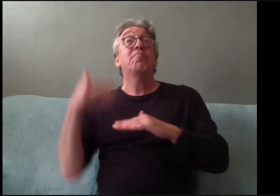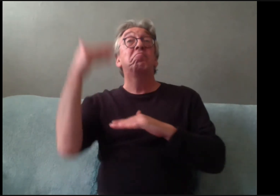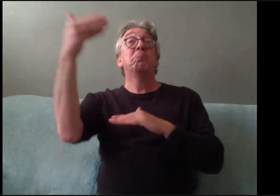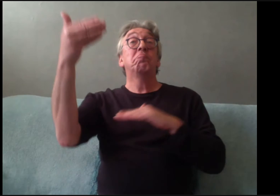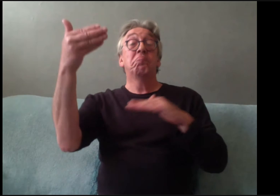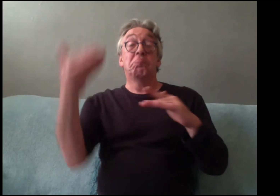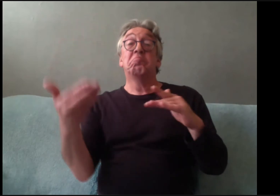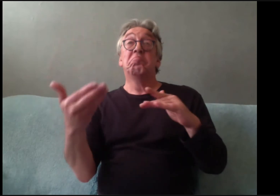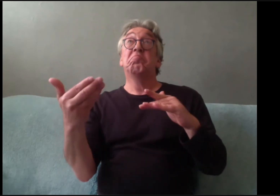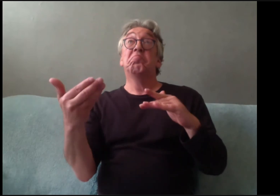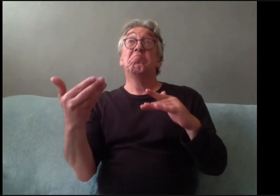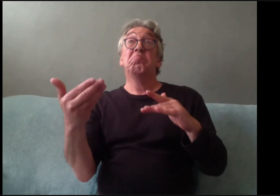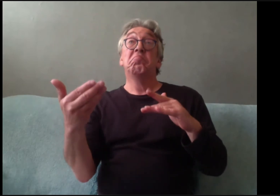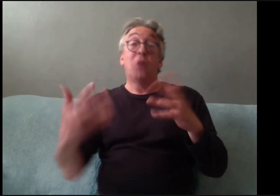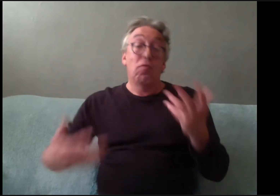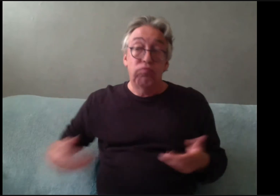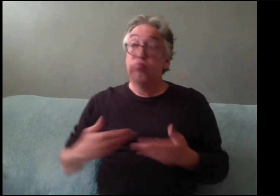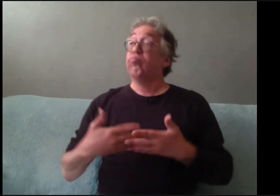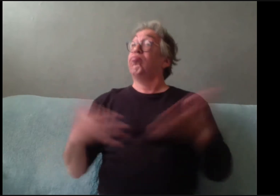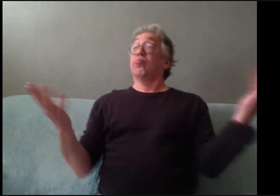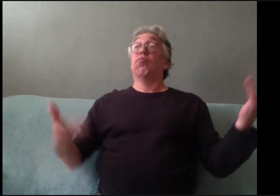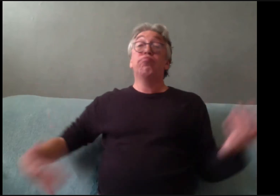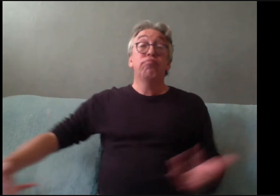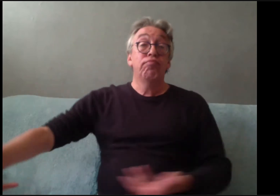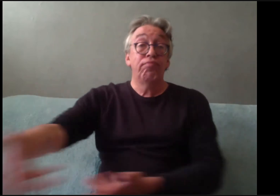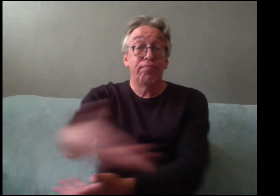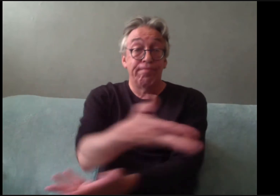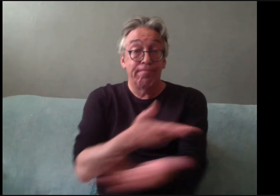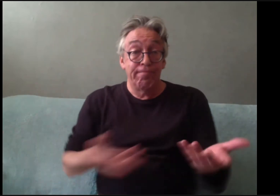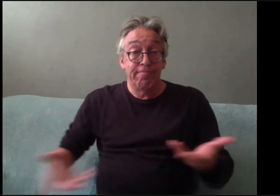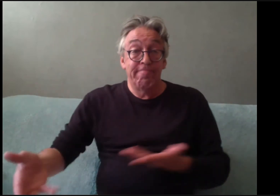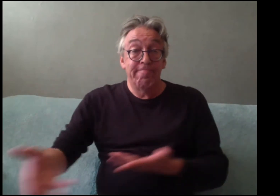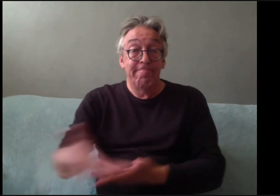...They must remain vigilant on at least two points.